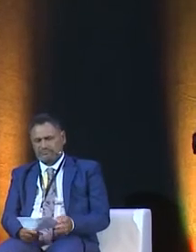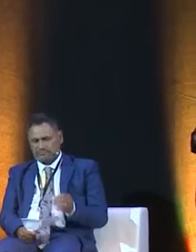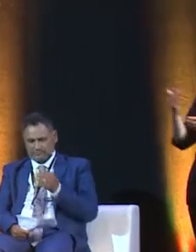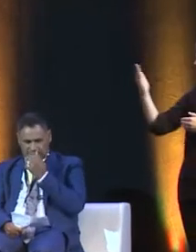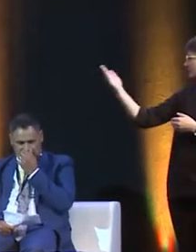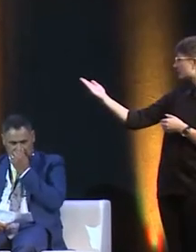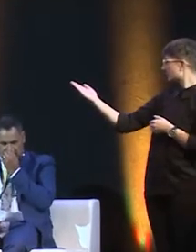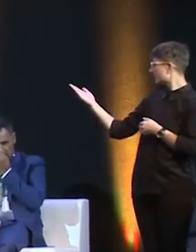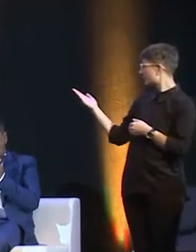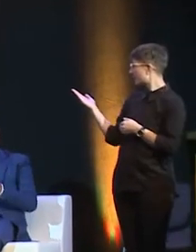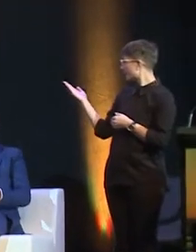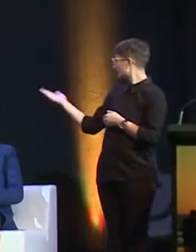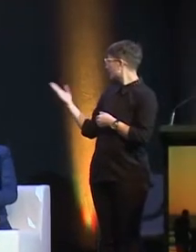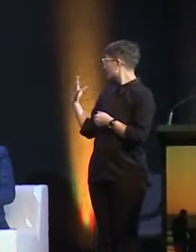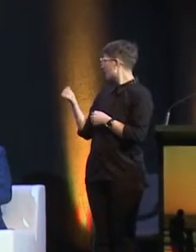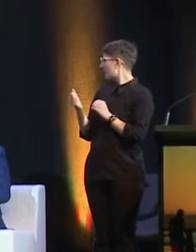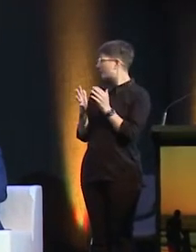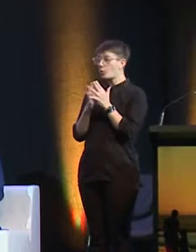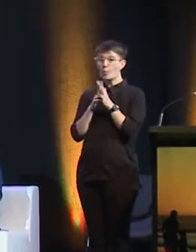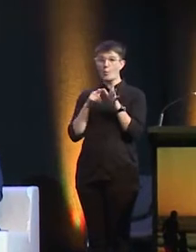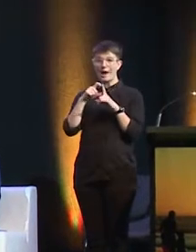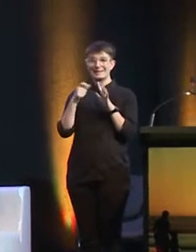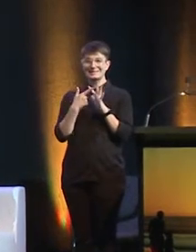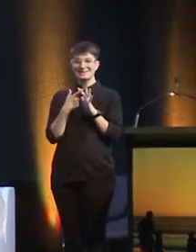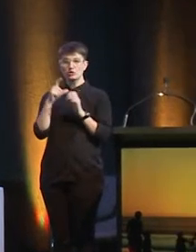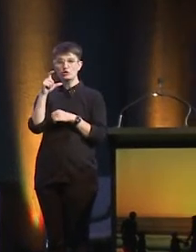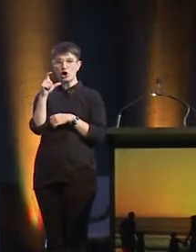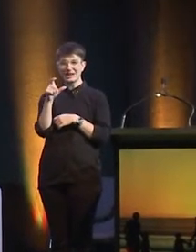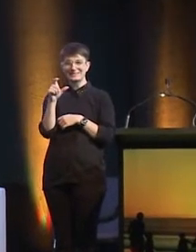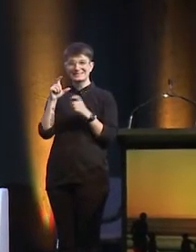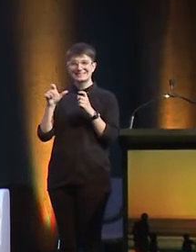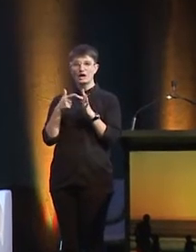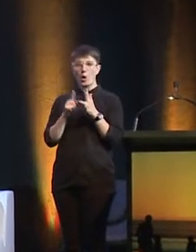Waid Crockett, CEO of the South Taranaki District Council, Gus Charteris who is the General